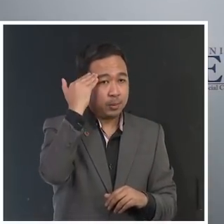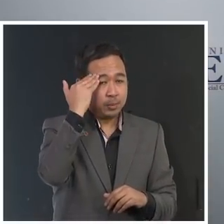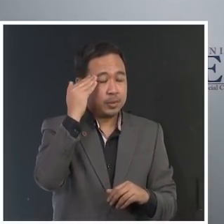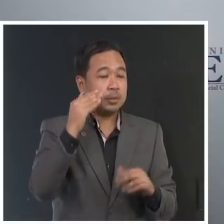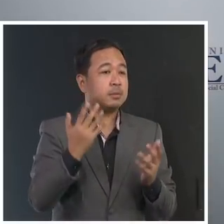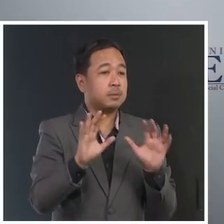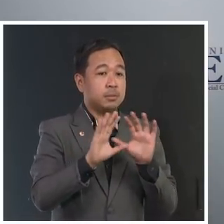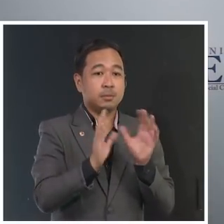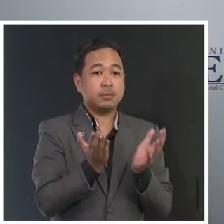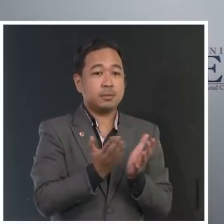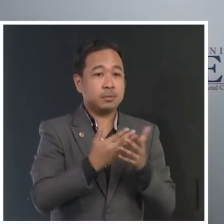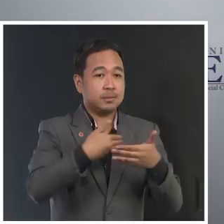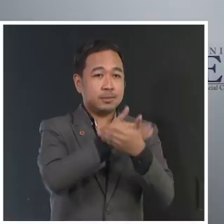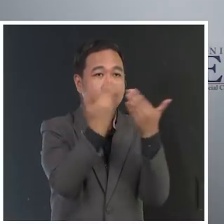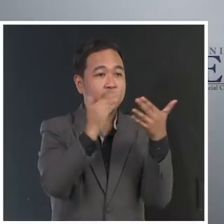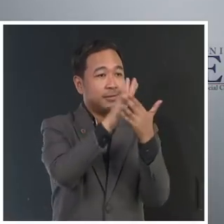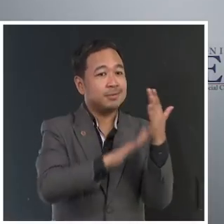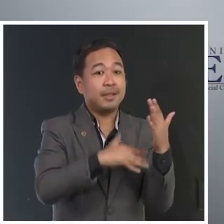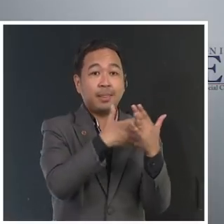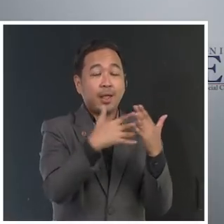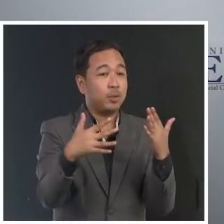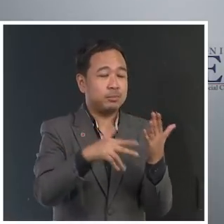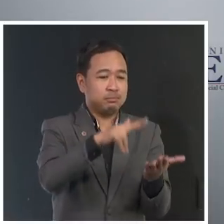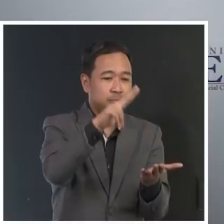I confess that today is the first time I have used international sign, and it was a wonderful experience.